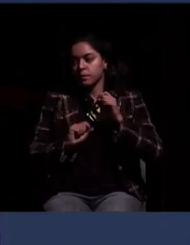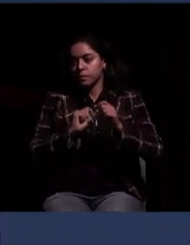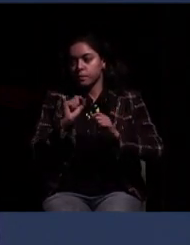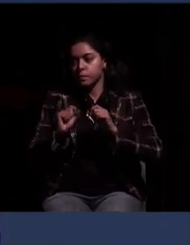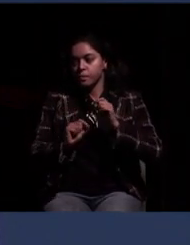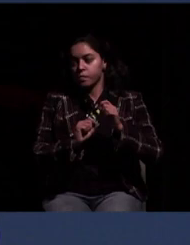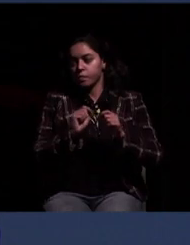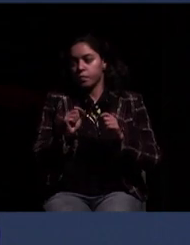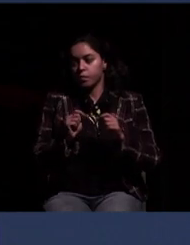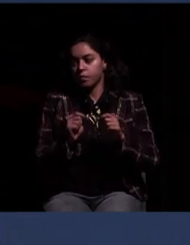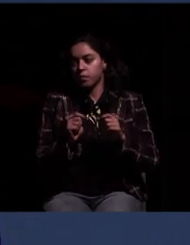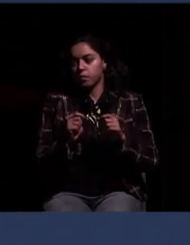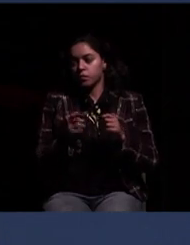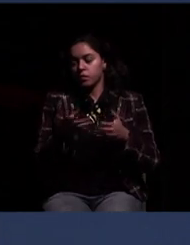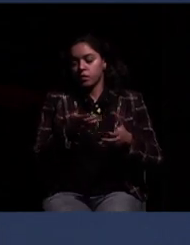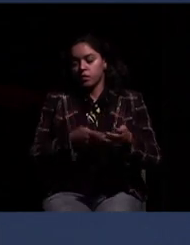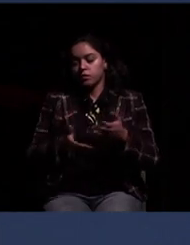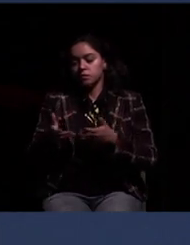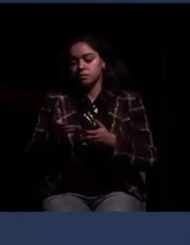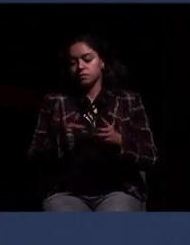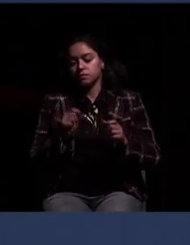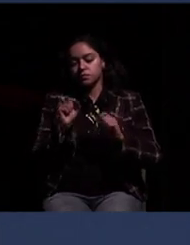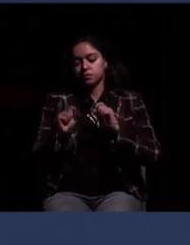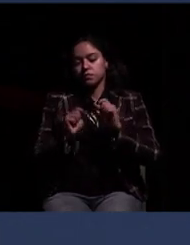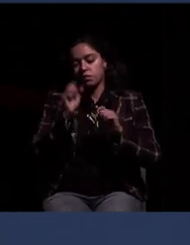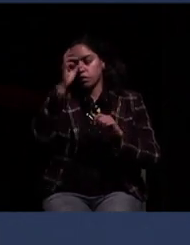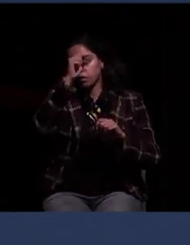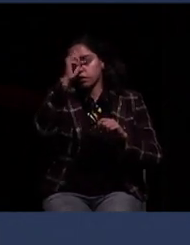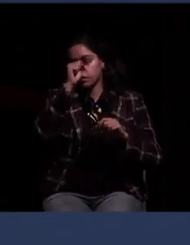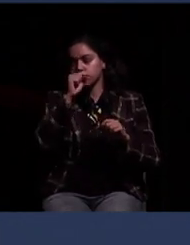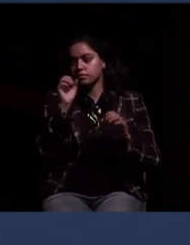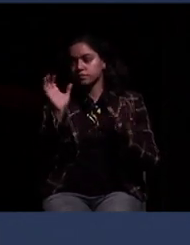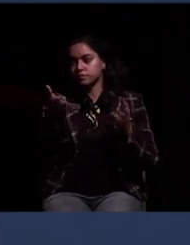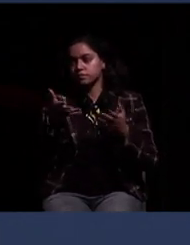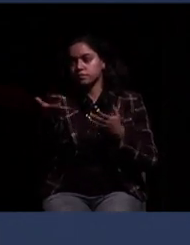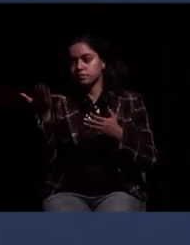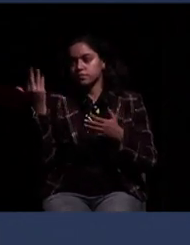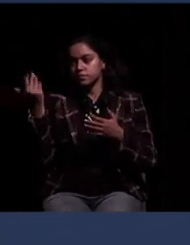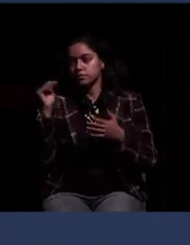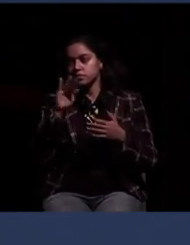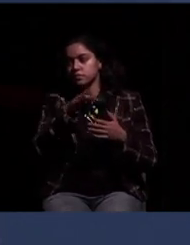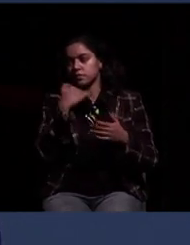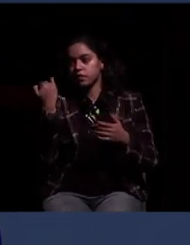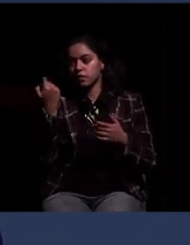what I’ve been learning, and will probably die learning